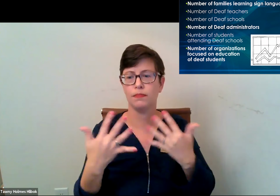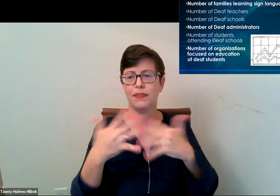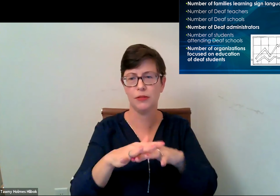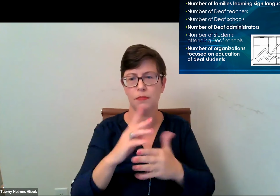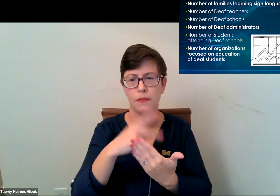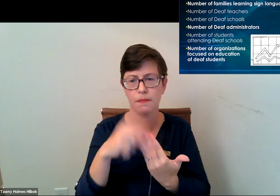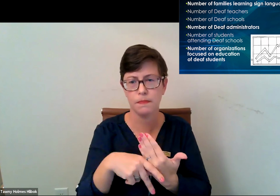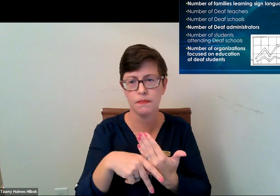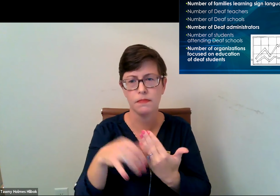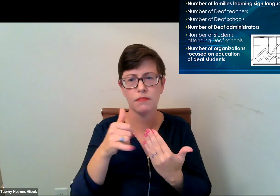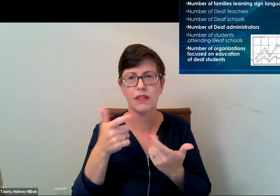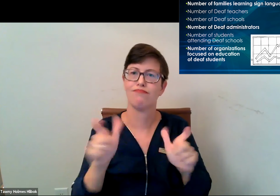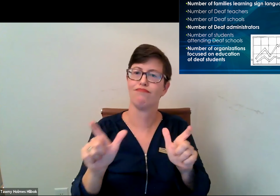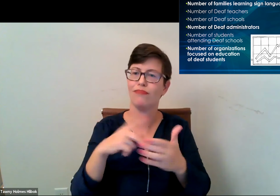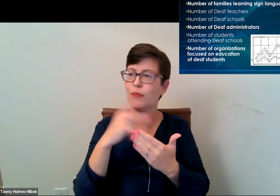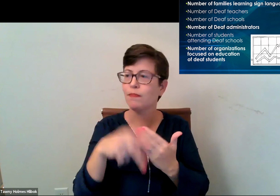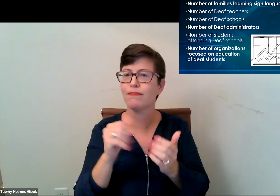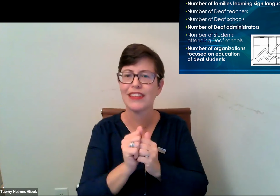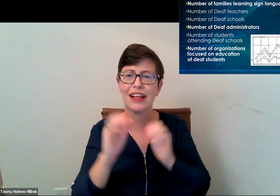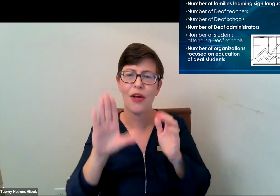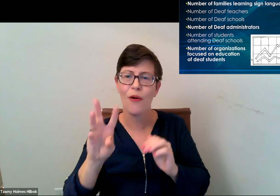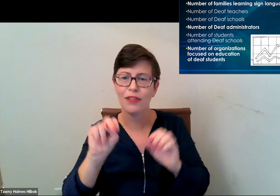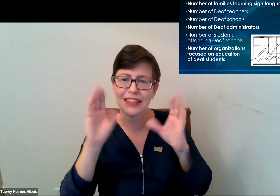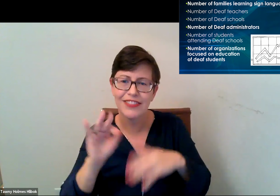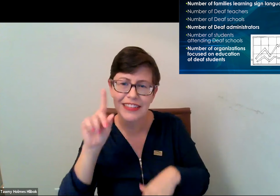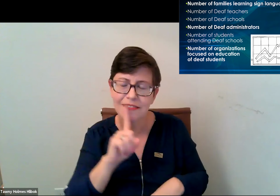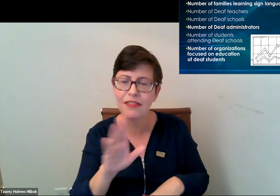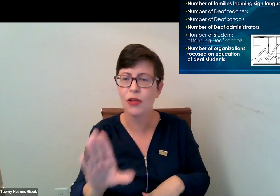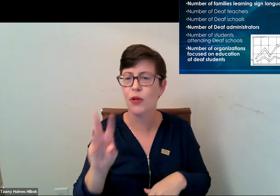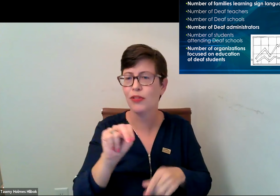But we still have concerns about the numbers of students being entered into mainstream programs